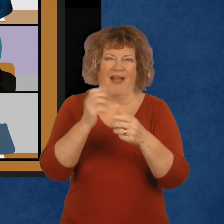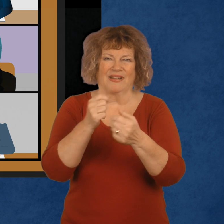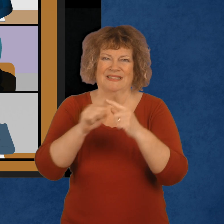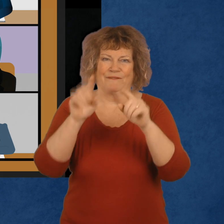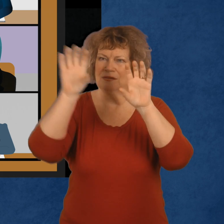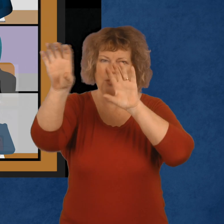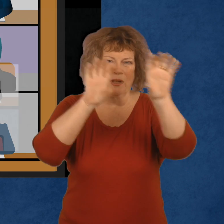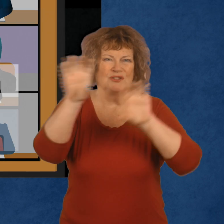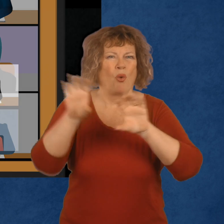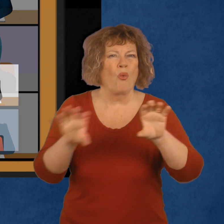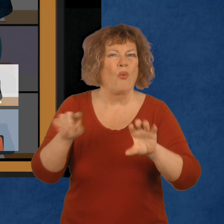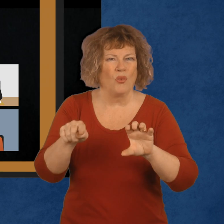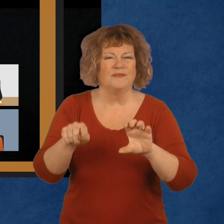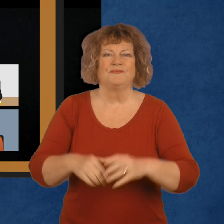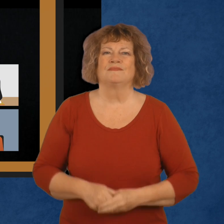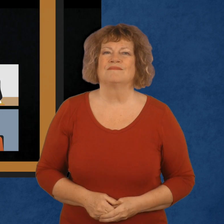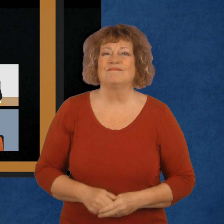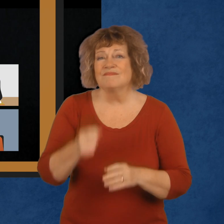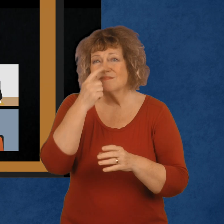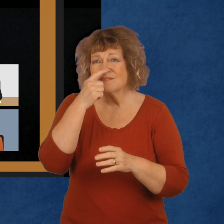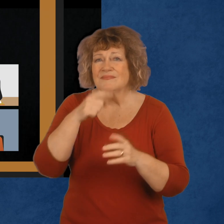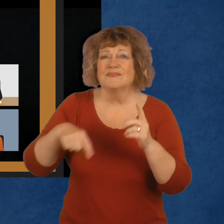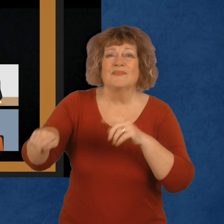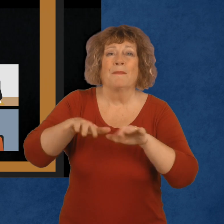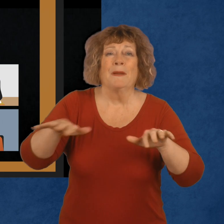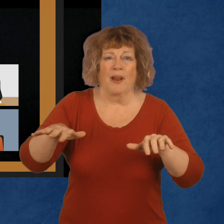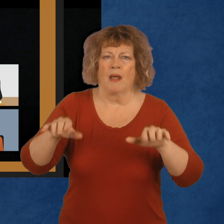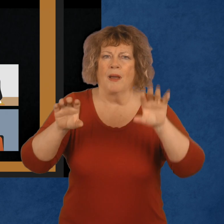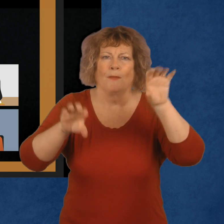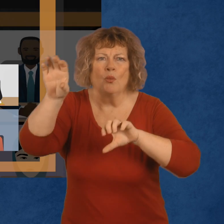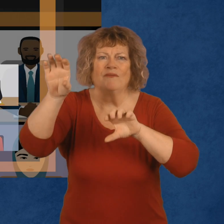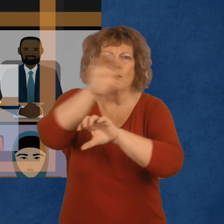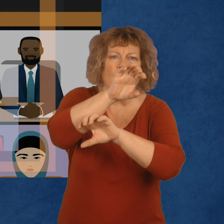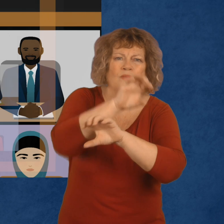It's possible that people may change position on screen, depending on who is speaking.